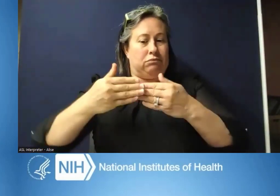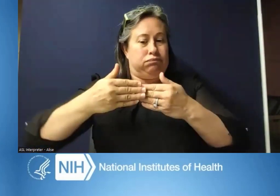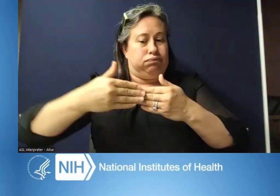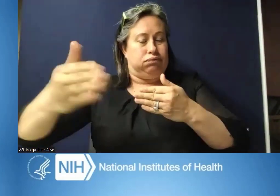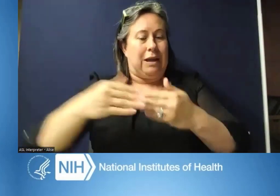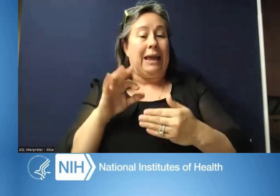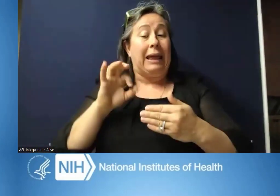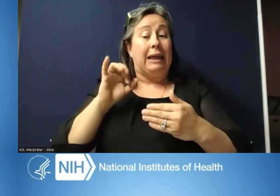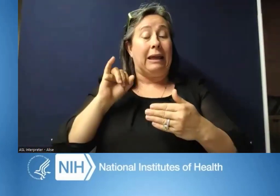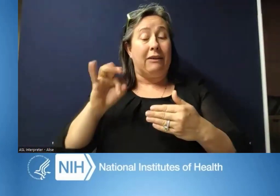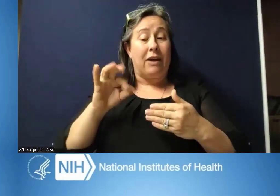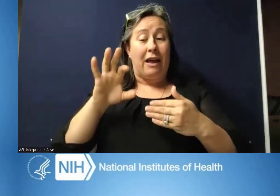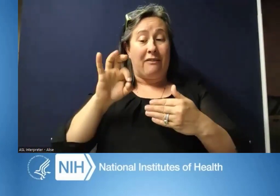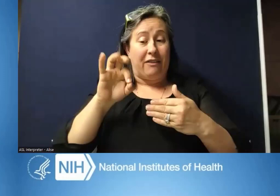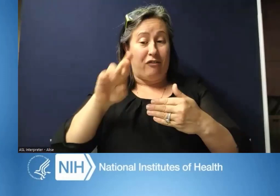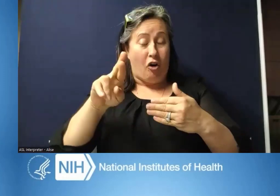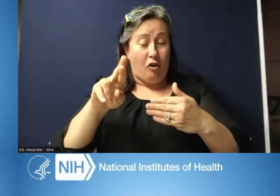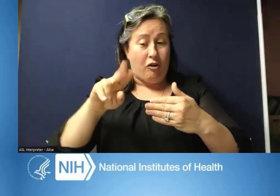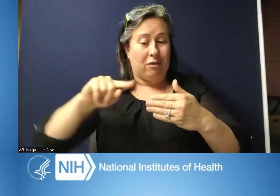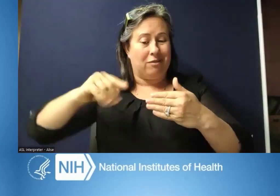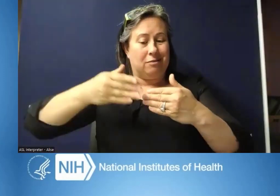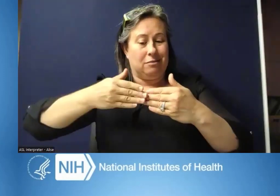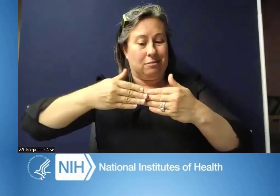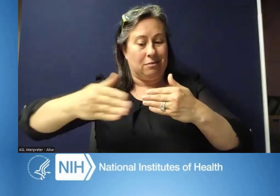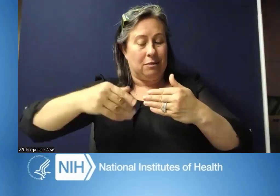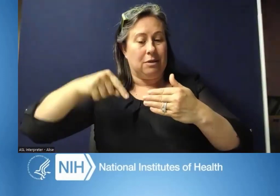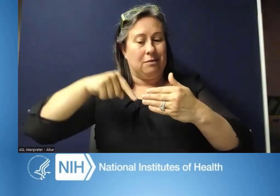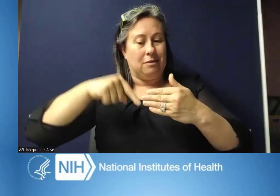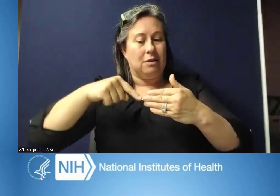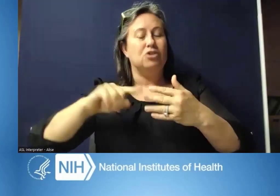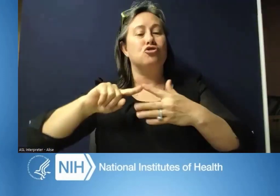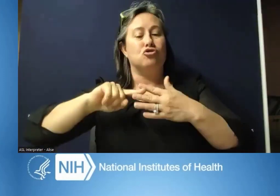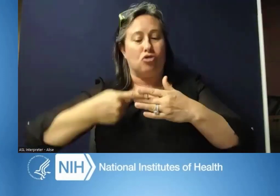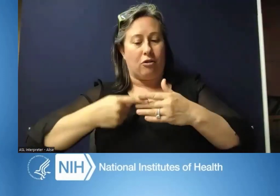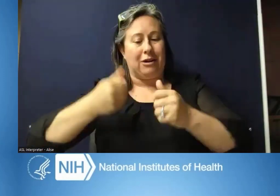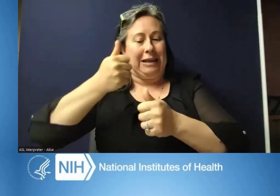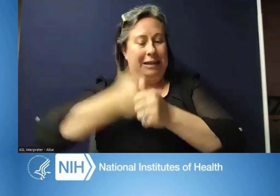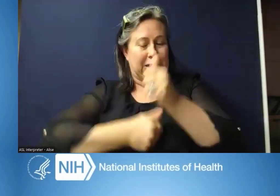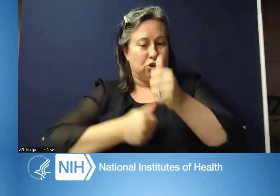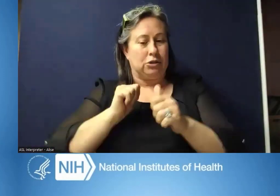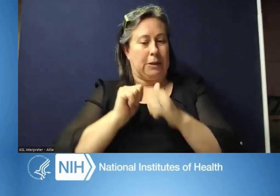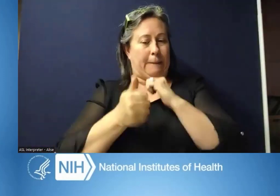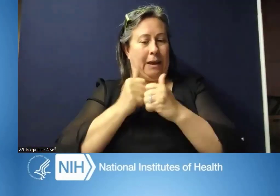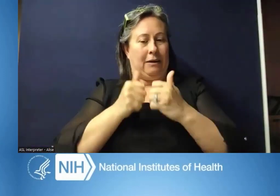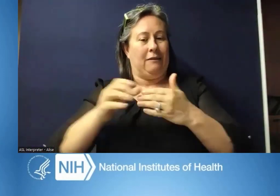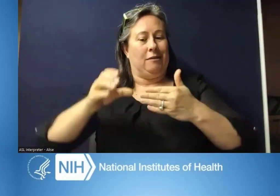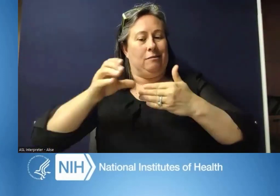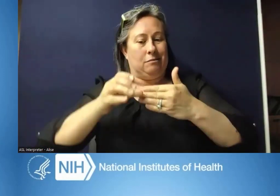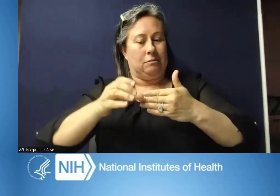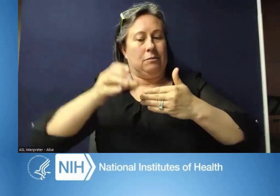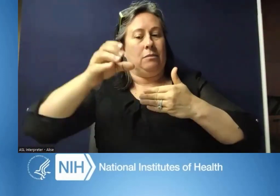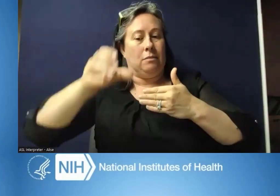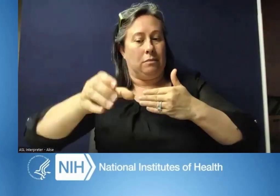The expenditures start with each competitive segment, and with each competitive segment